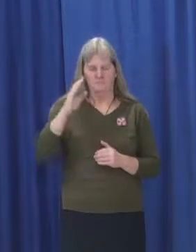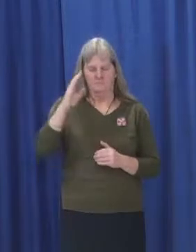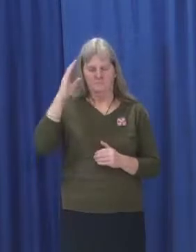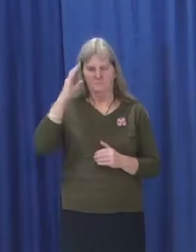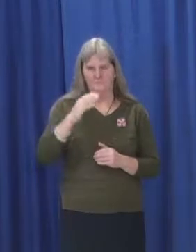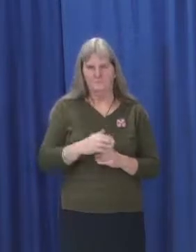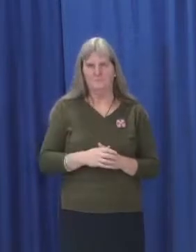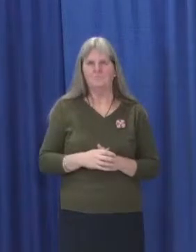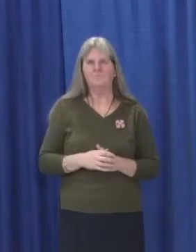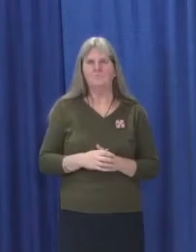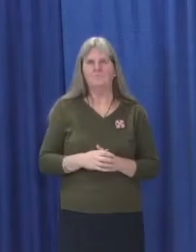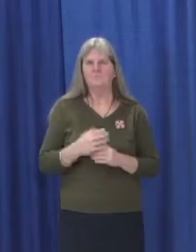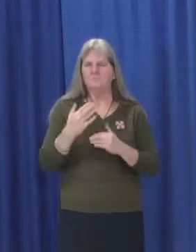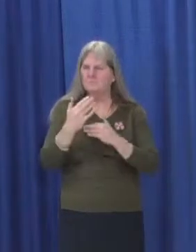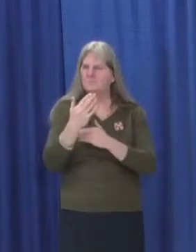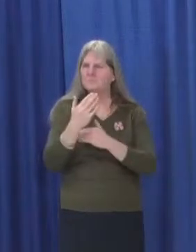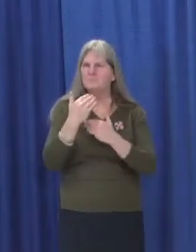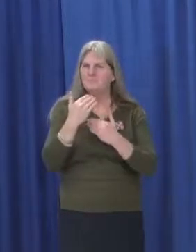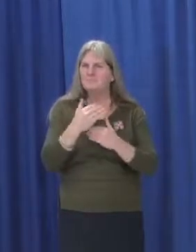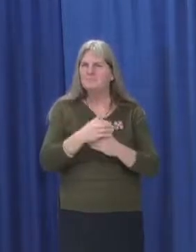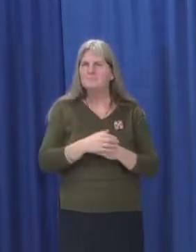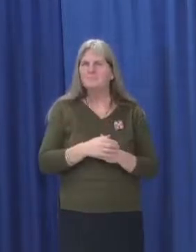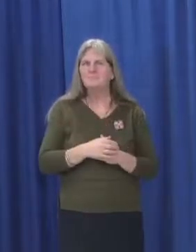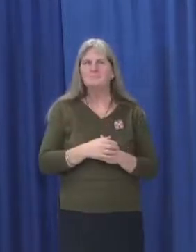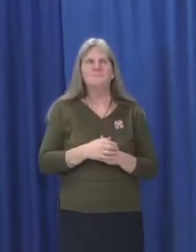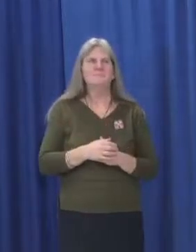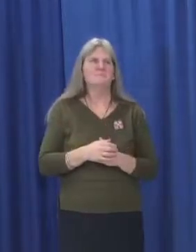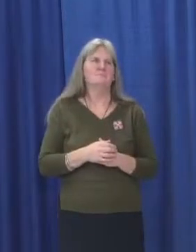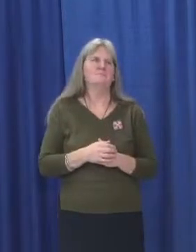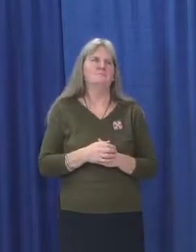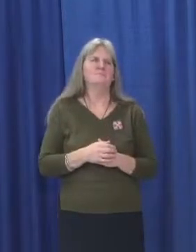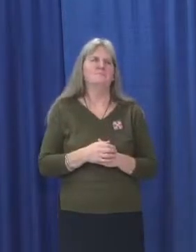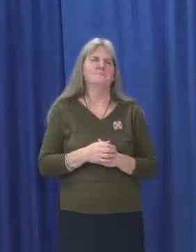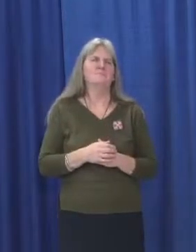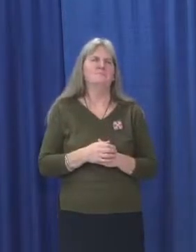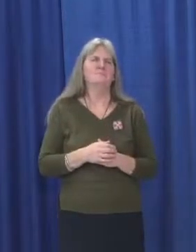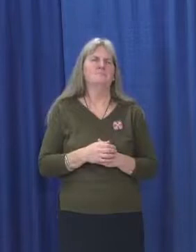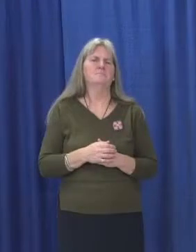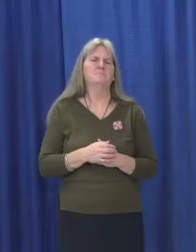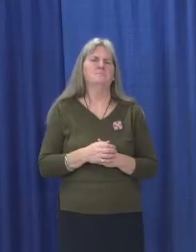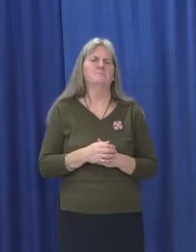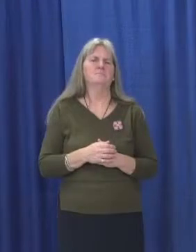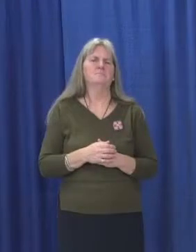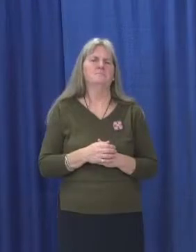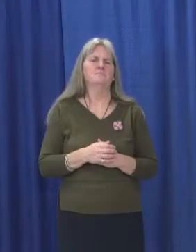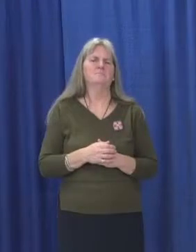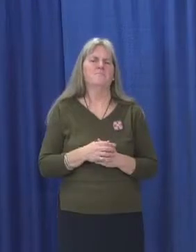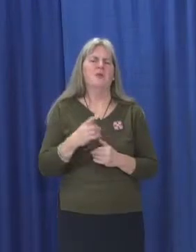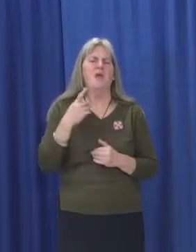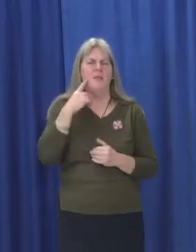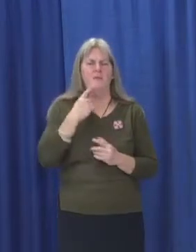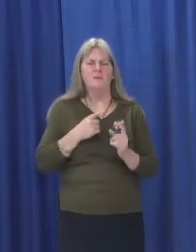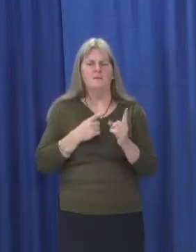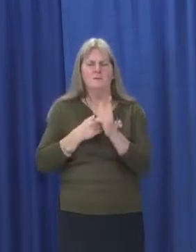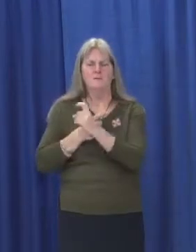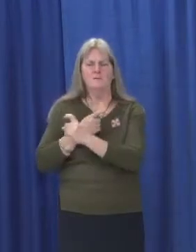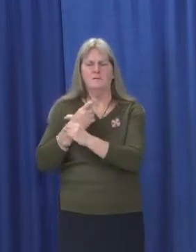Good morning and thank you. This is a question for the premier.